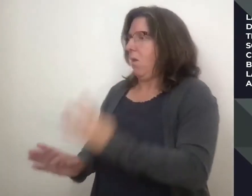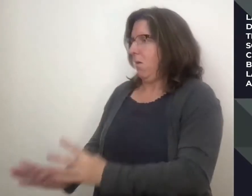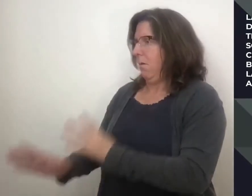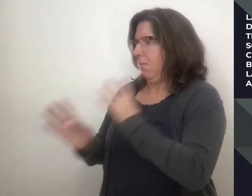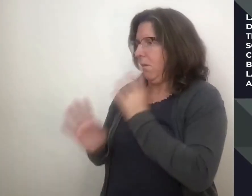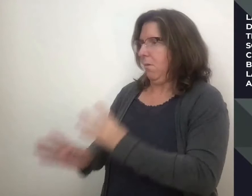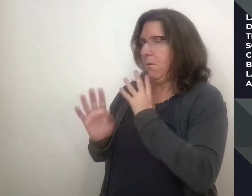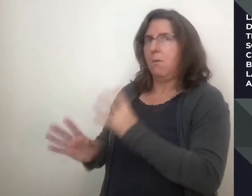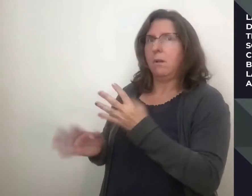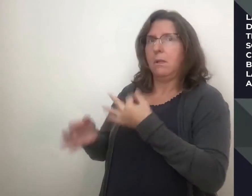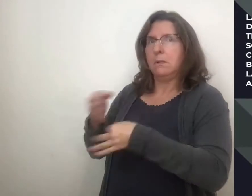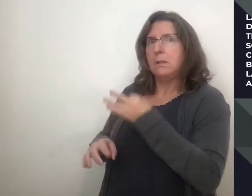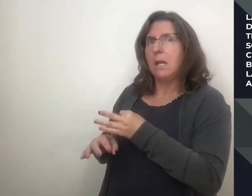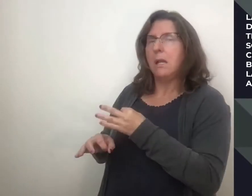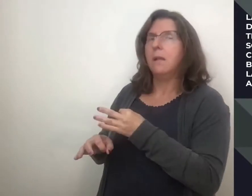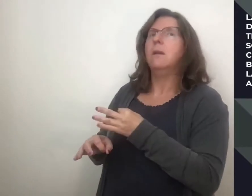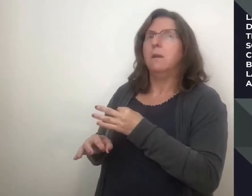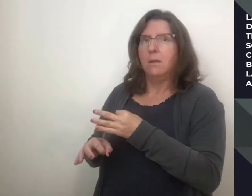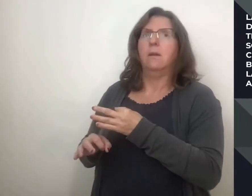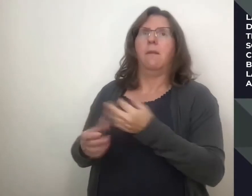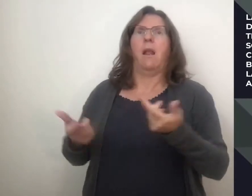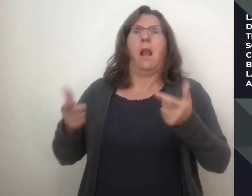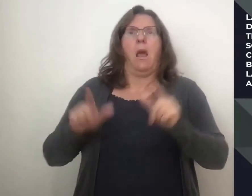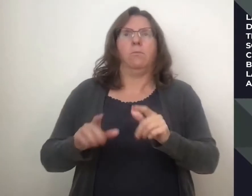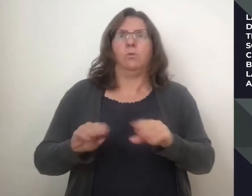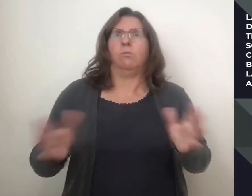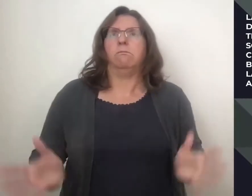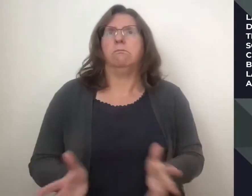in lieu of exposing them to an inaccessible language - - through speech.